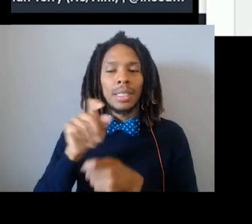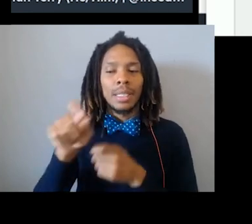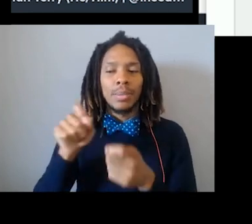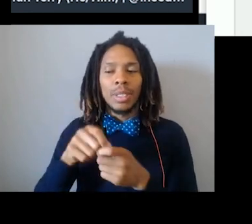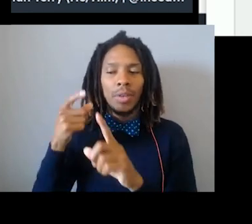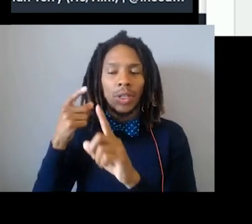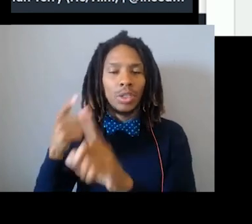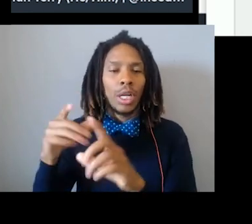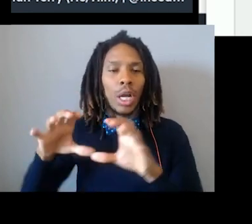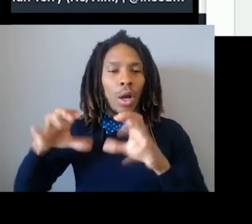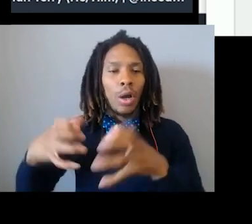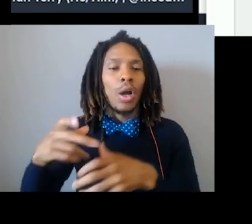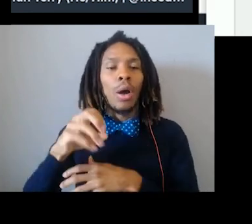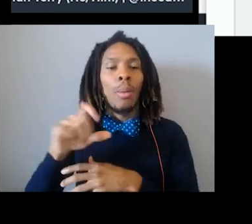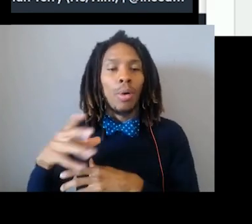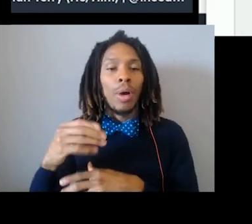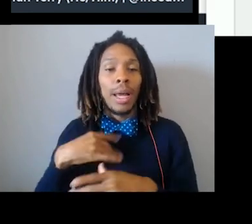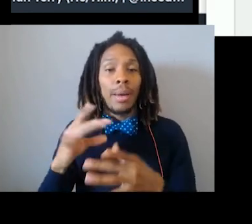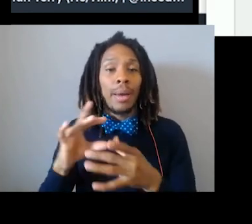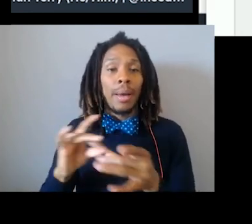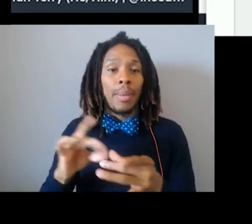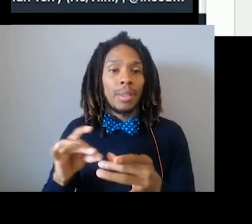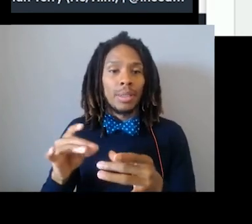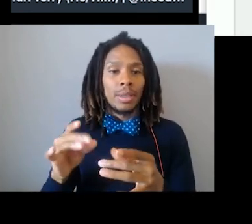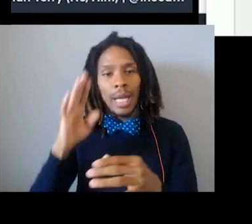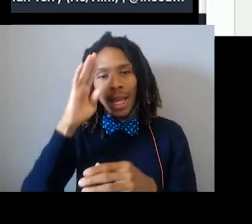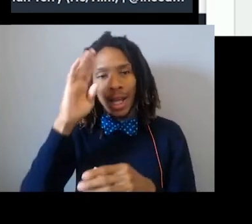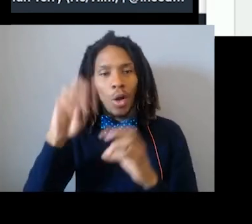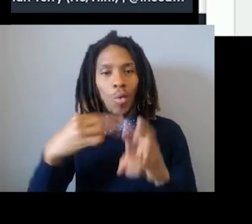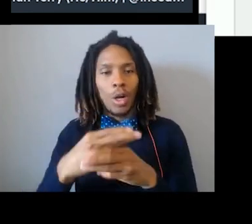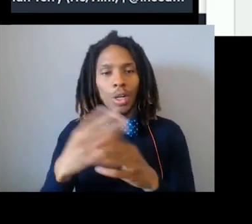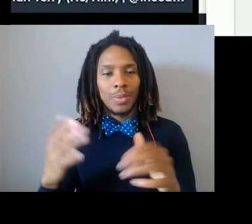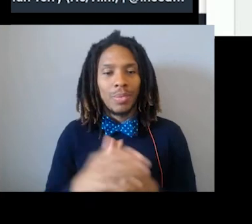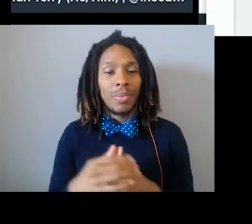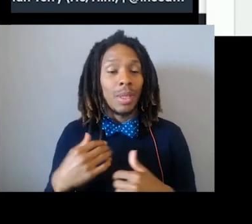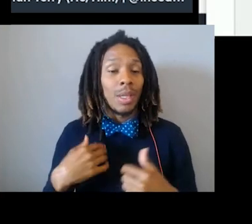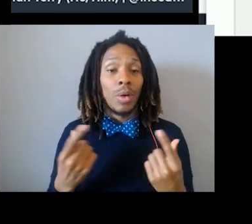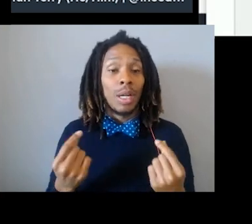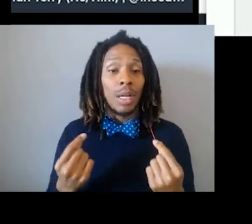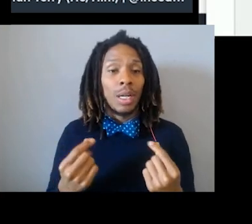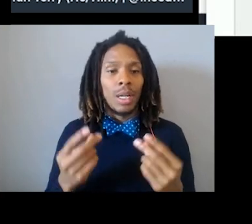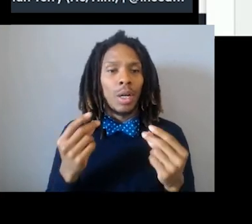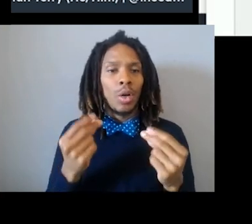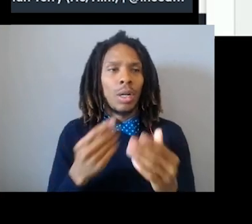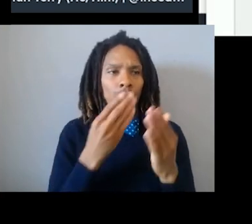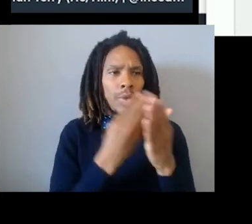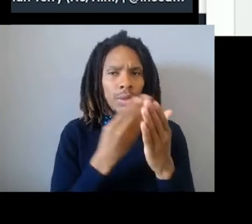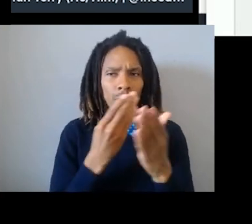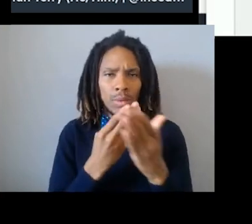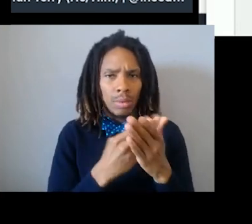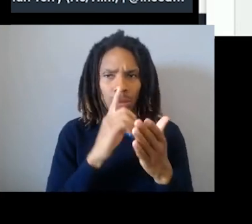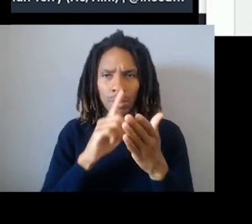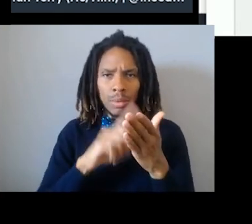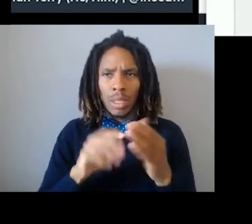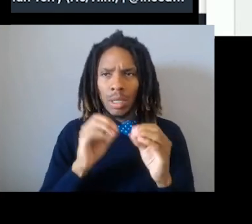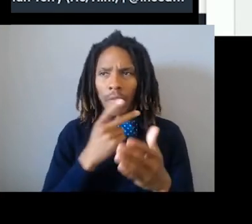And my message is just, Hello World. Got it. All I did was I'm just doing a quick validation to make sure I didn't have any failed entry accounts.